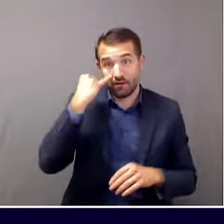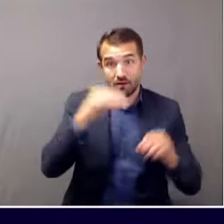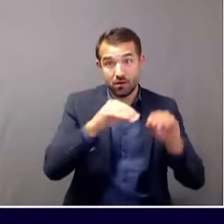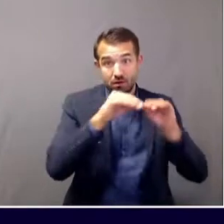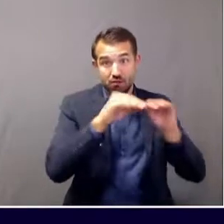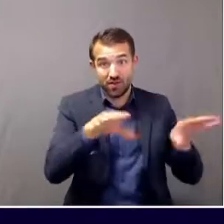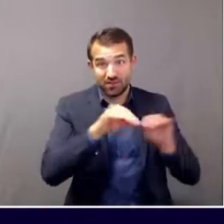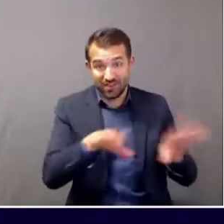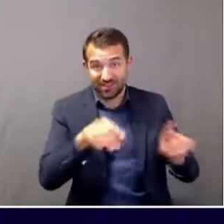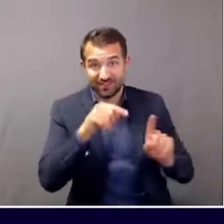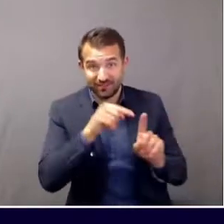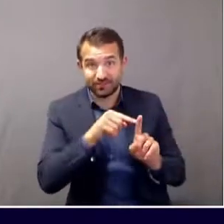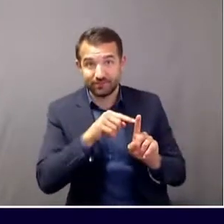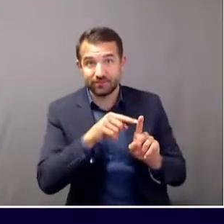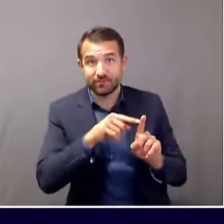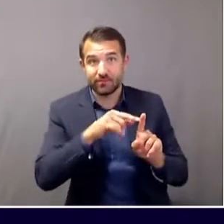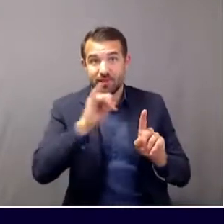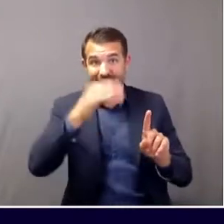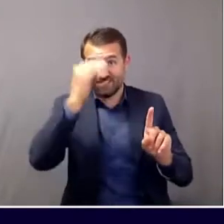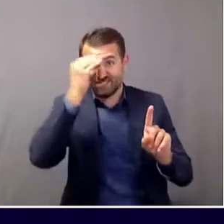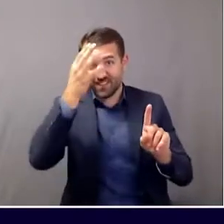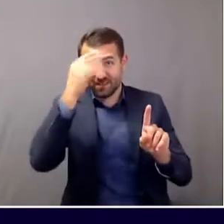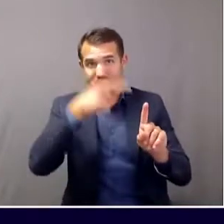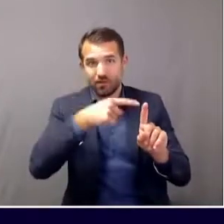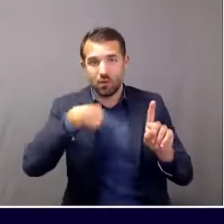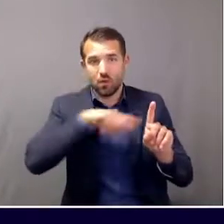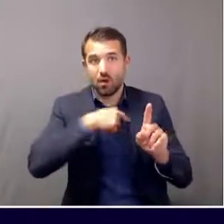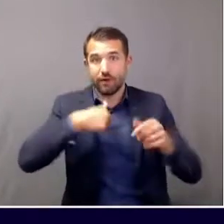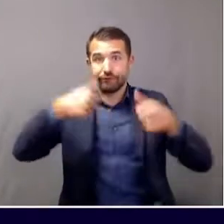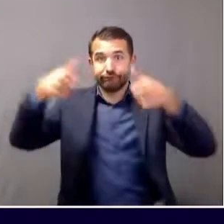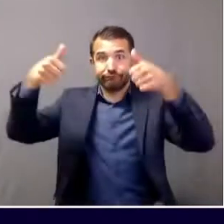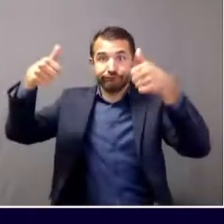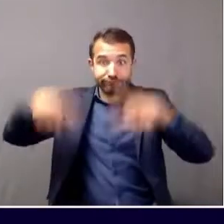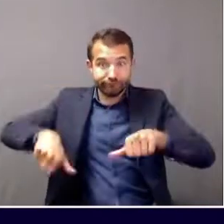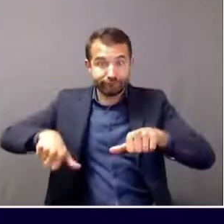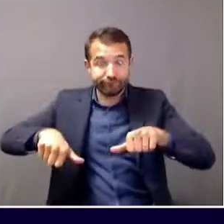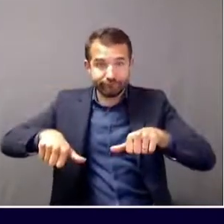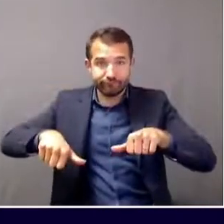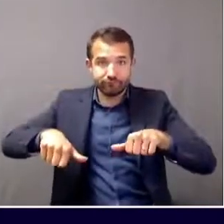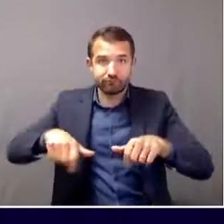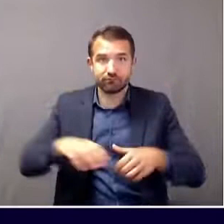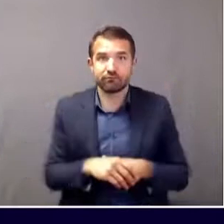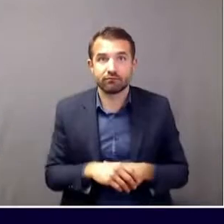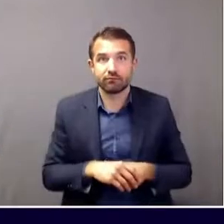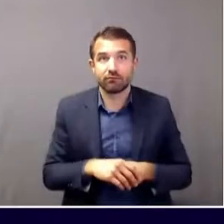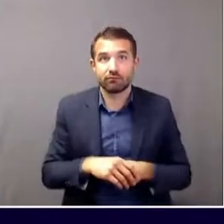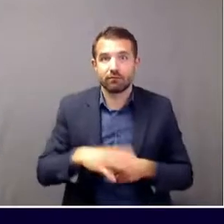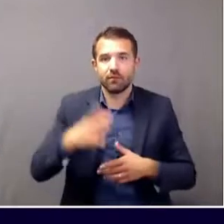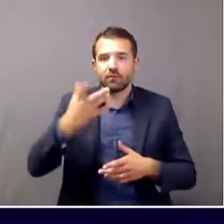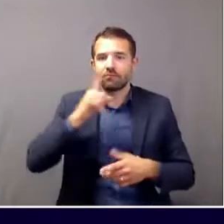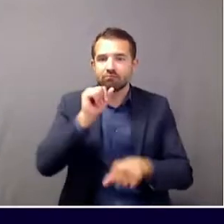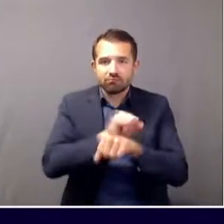any of our websites